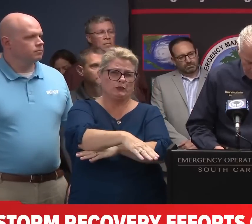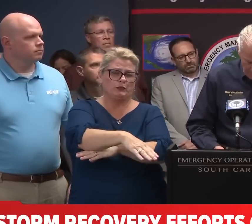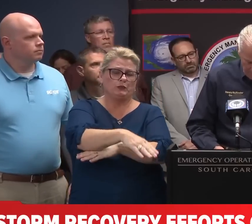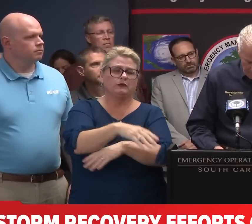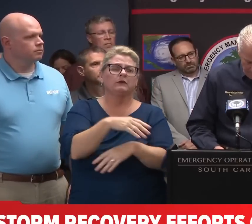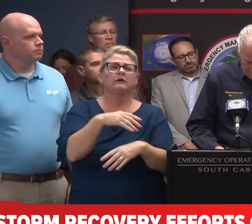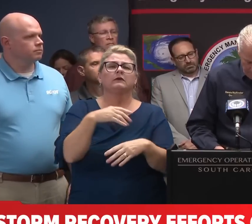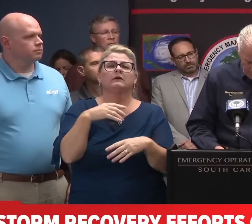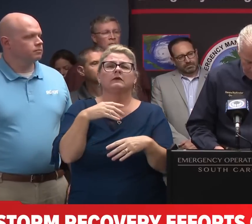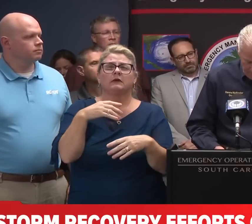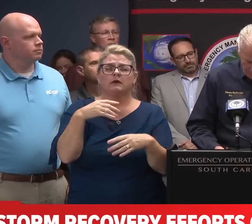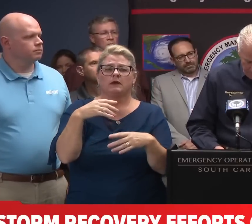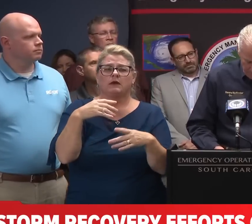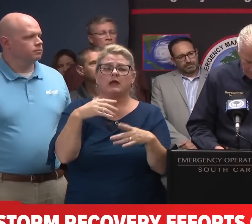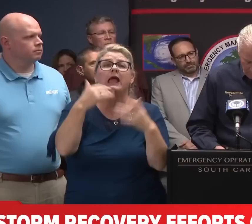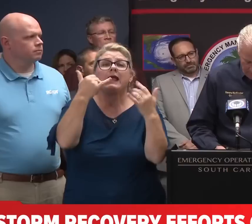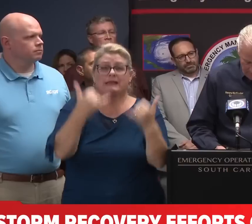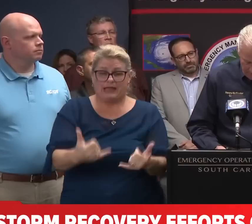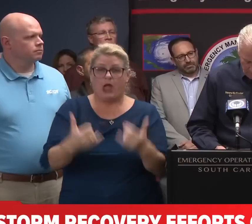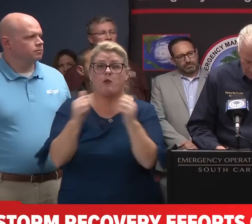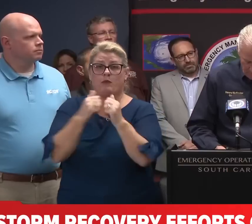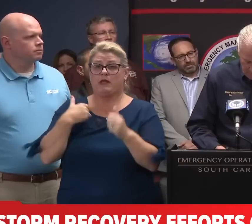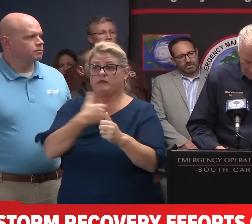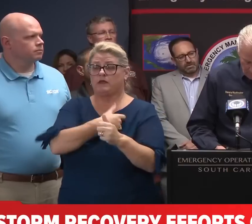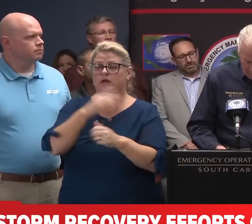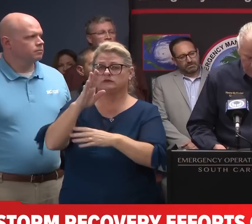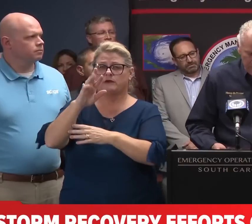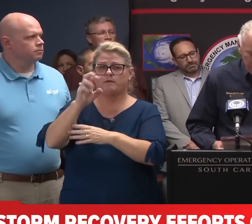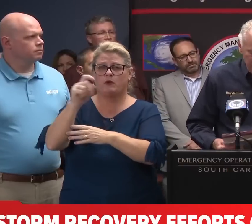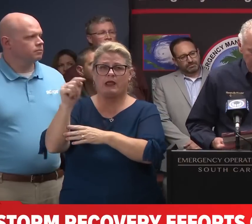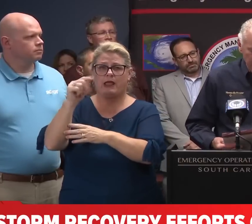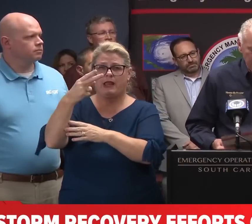and we have uh embedded with us, Brett Howard, with Fe Ma.